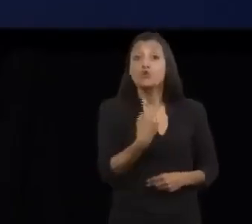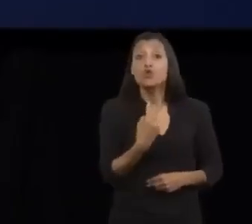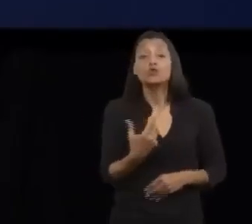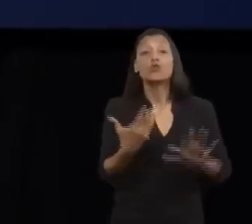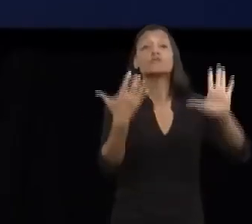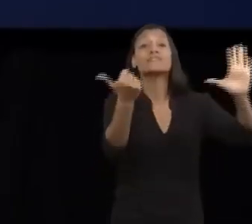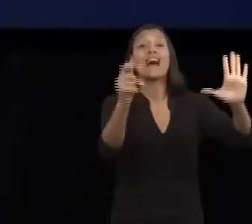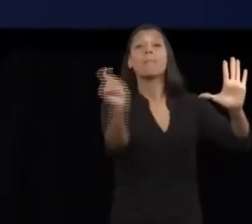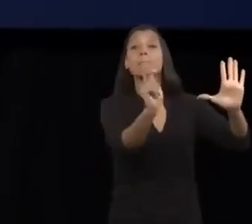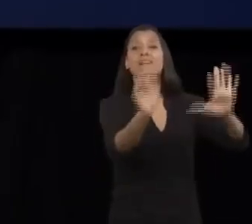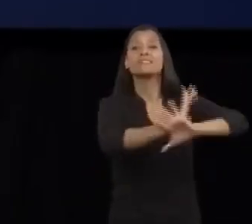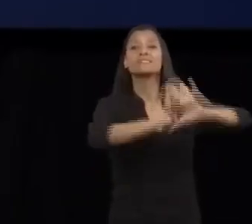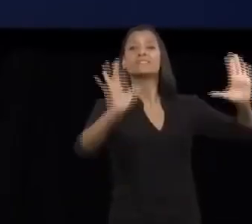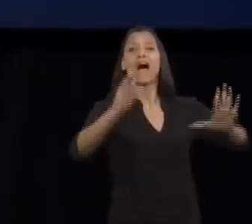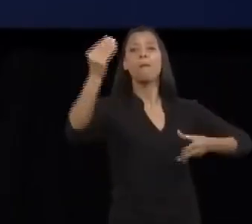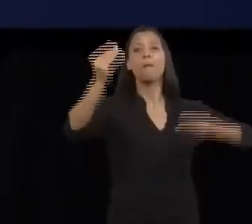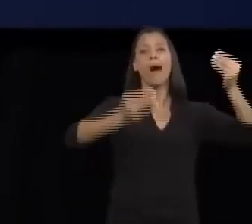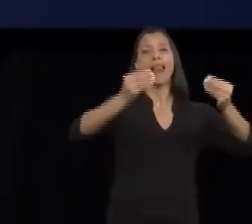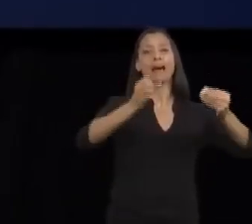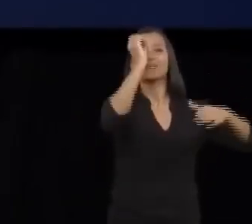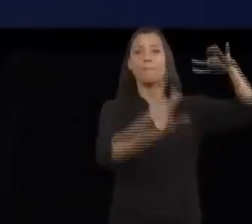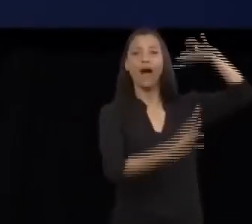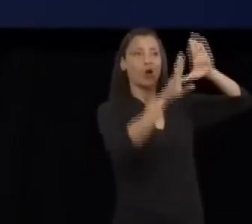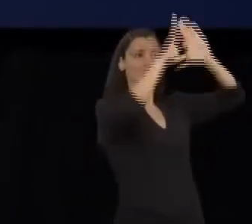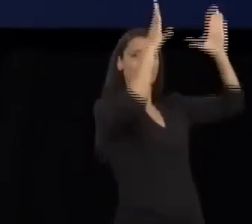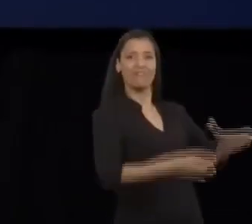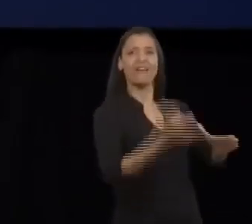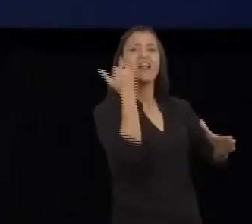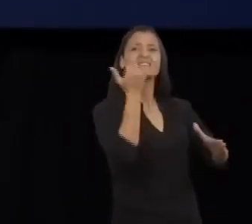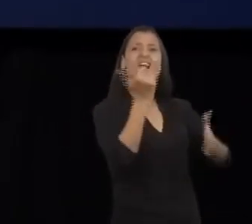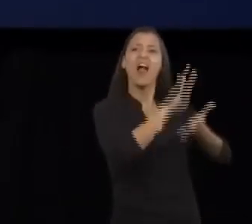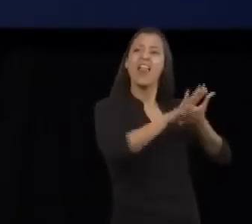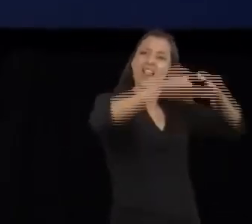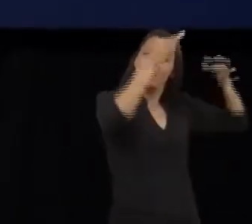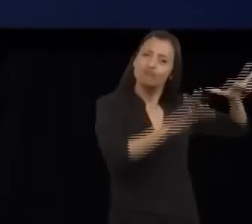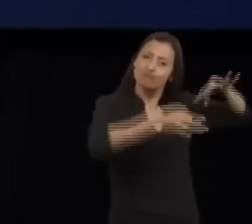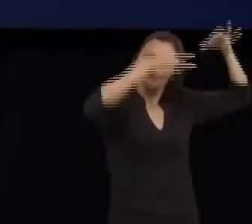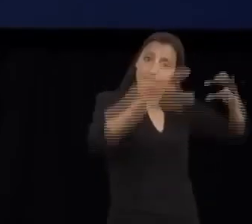So we began to put an end to the creation of endogenous money,